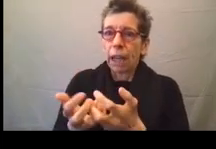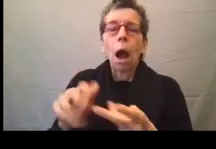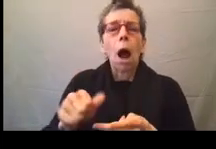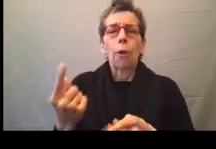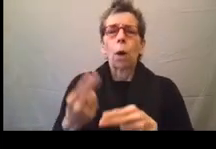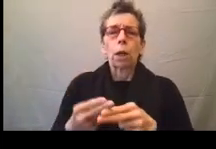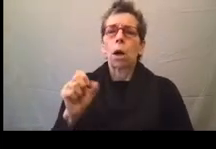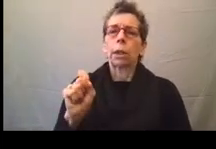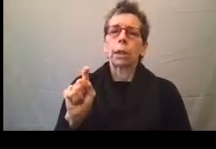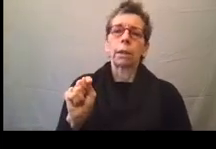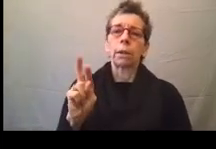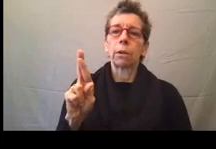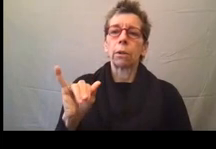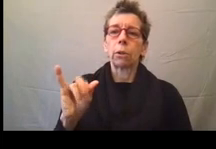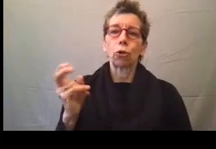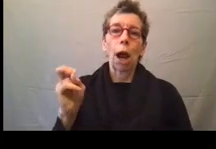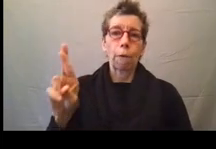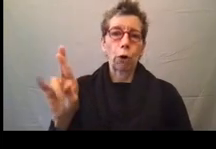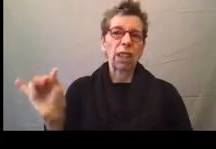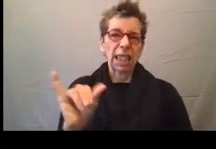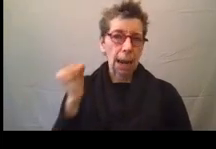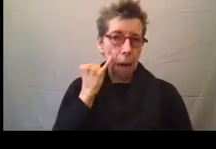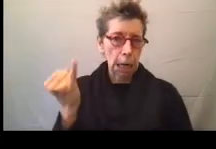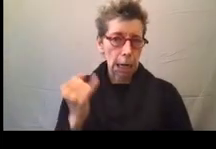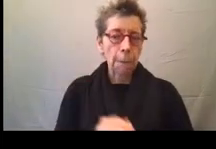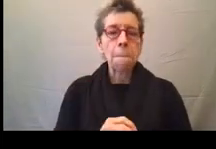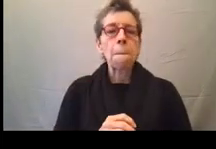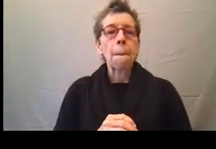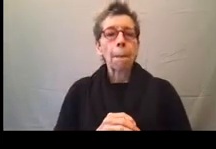which again, in today's world, for employees with disabilities who may not have had as